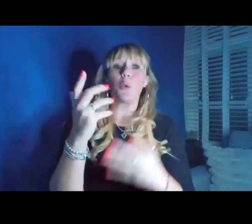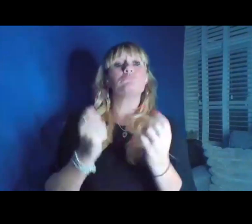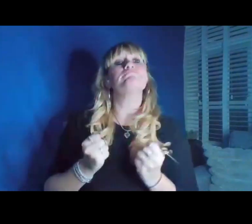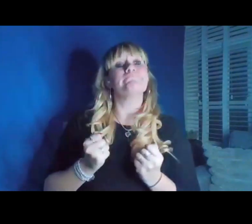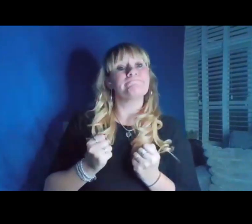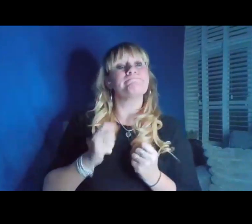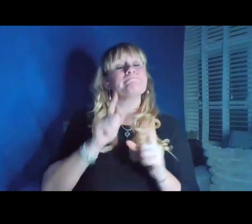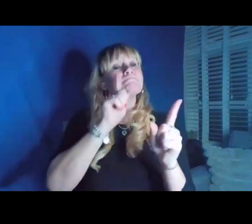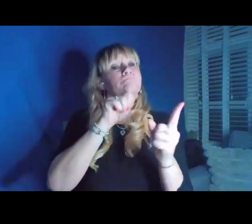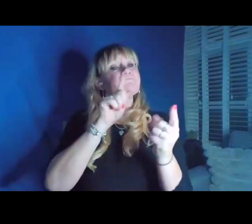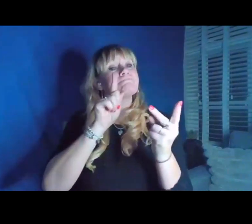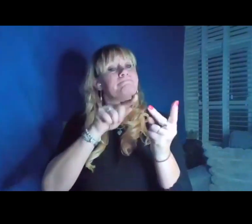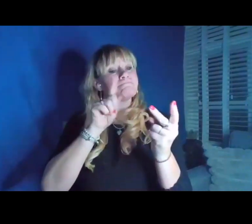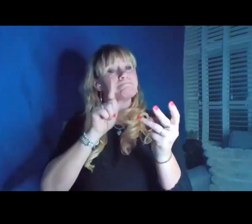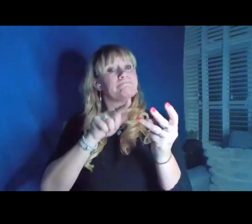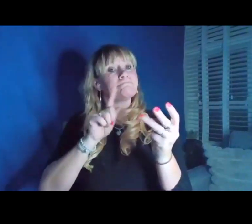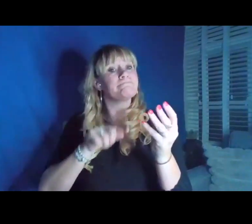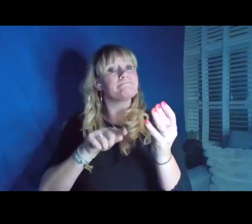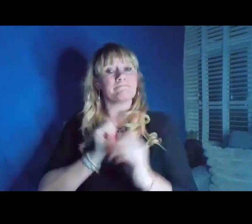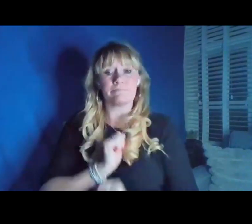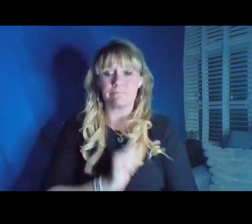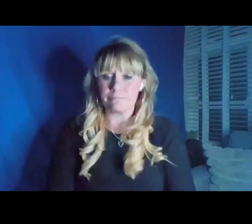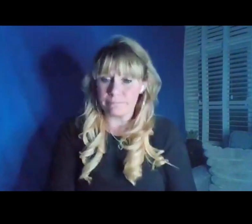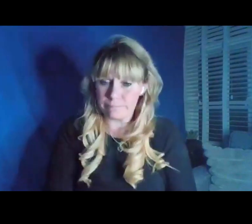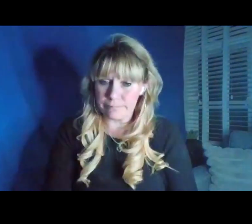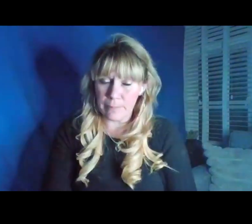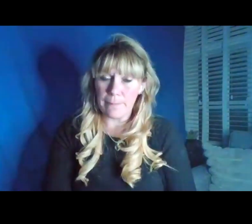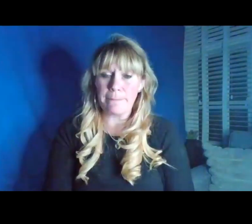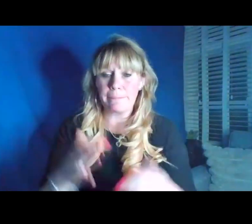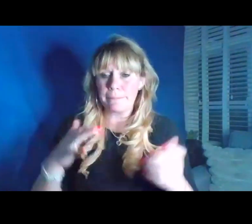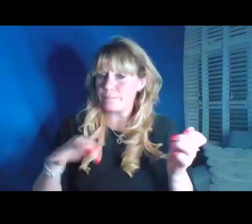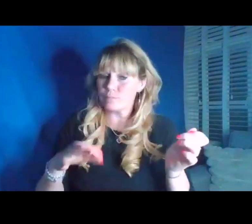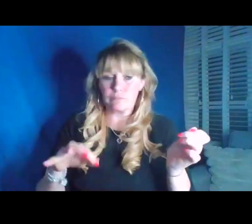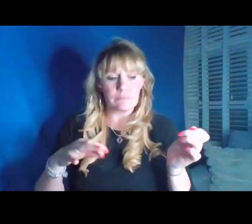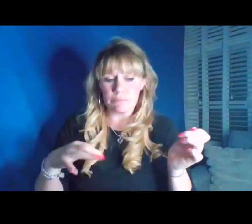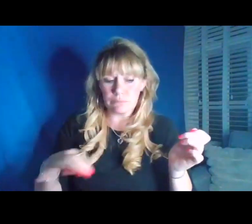to the ones who think